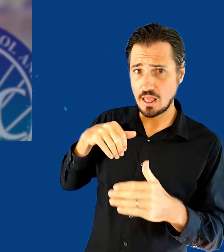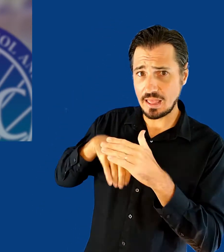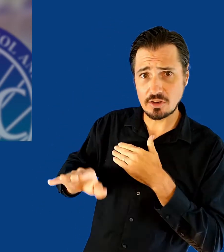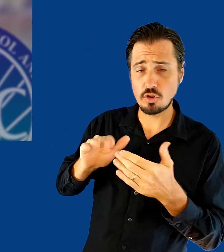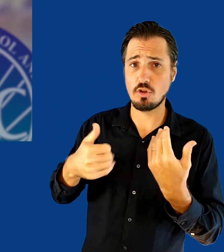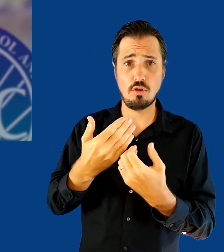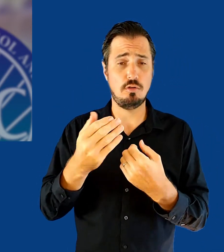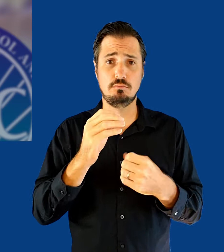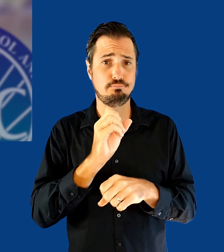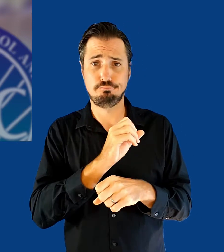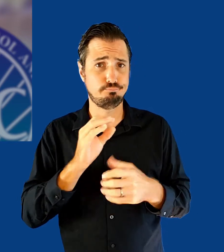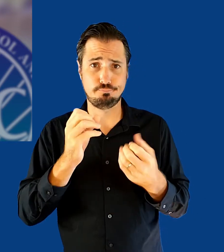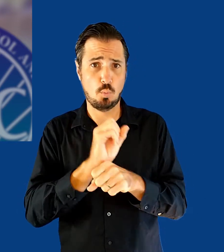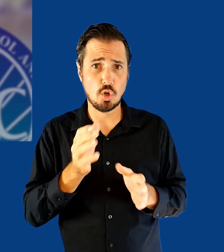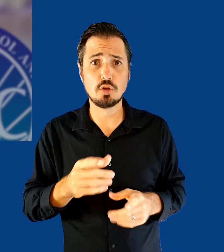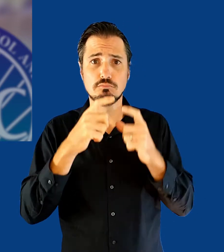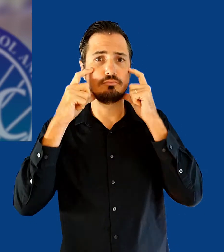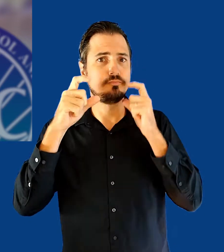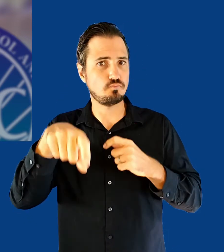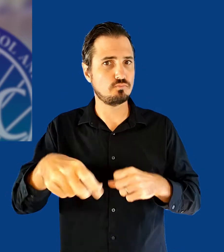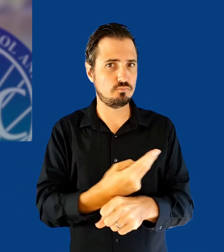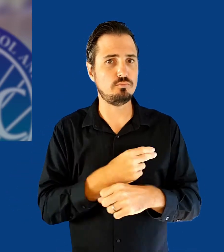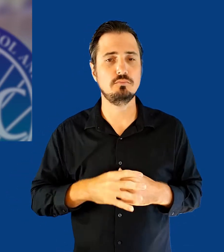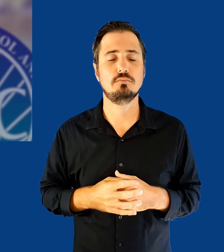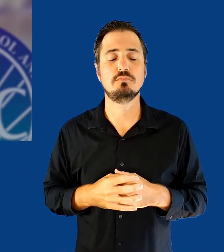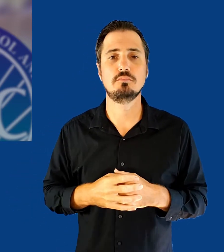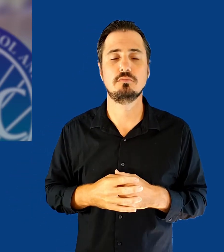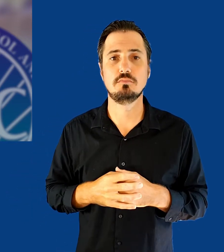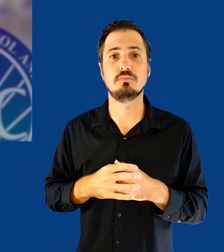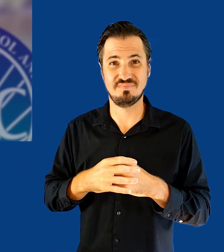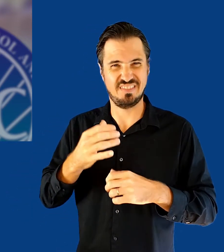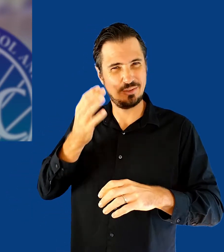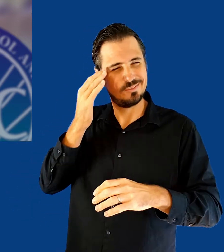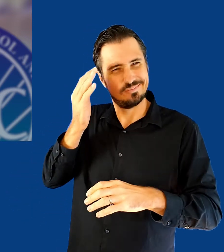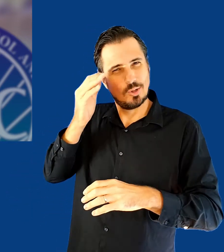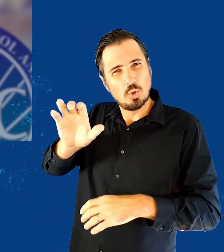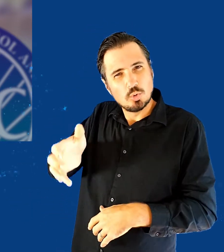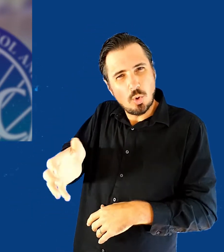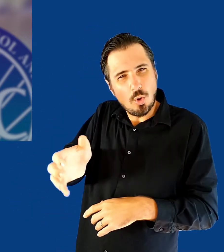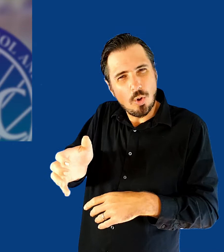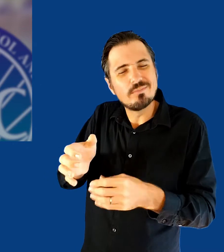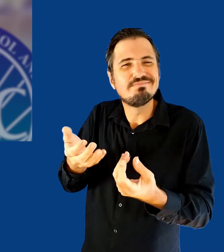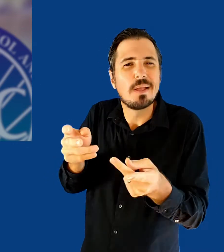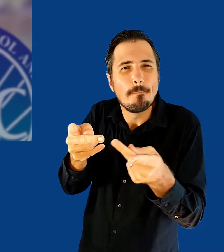High-contact areas like door handles and counters should be frequently and thoroughly cleaned and disinfected.